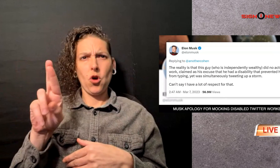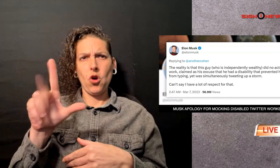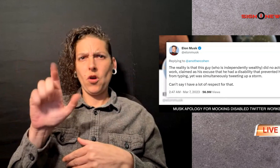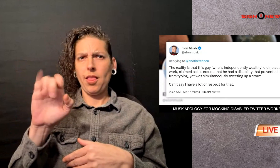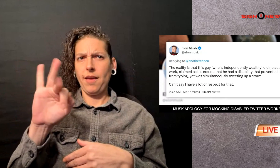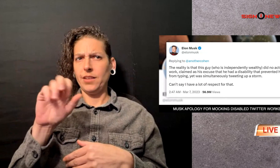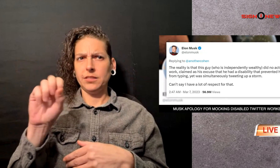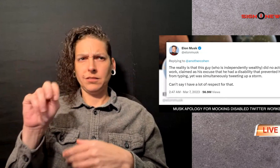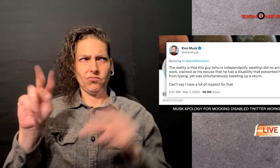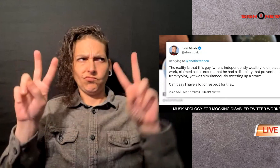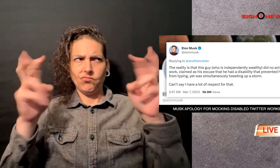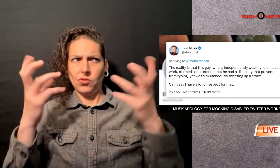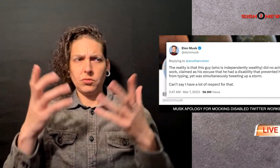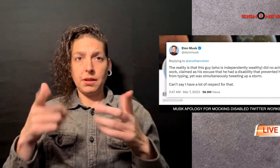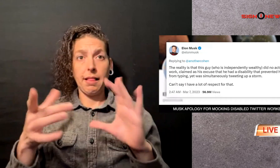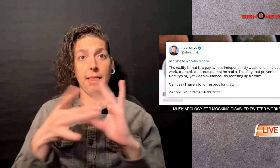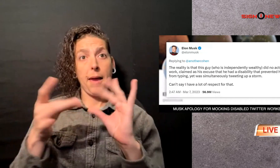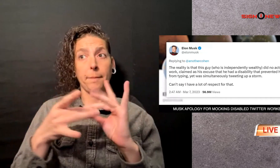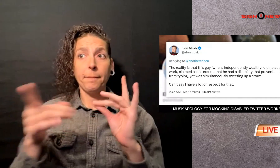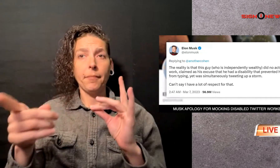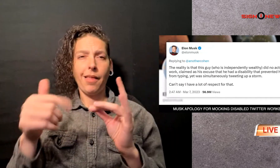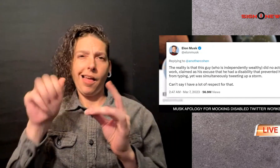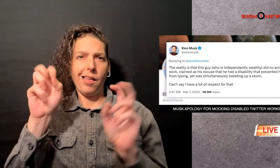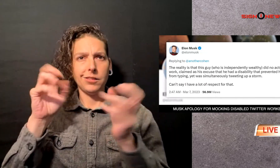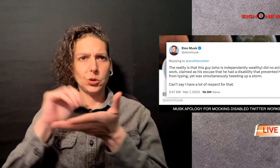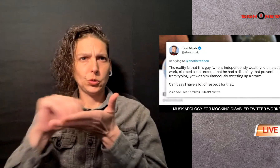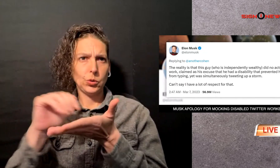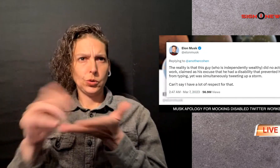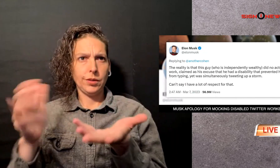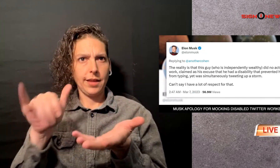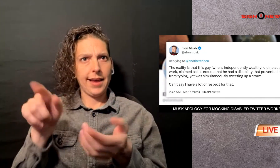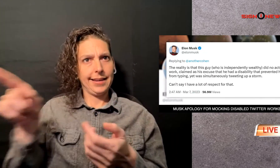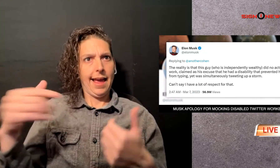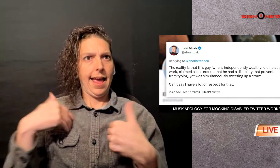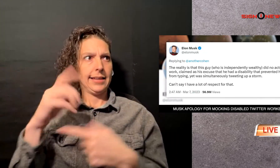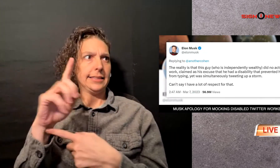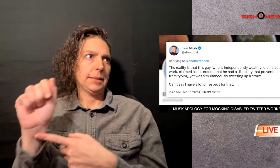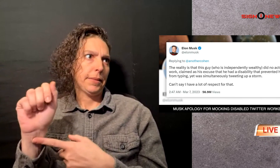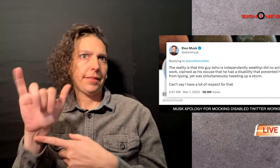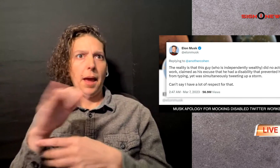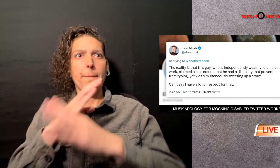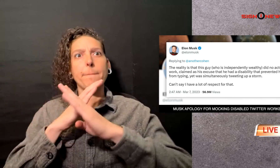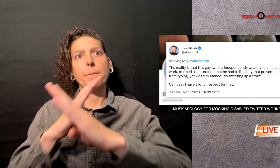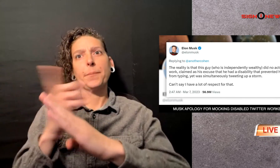claimed as an excuse that he had a disability that prevented him from typing